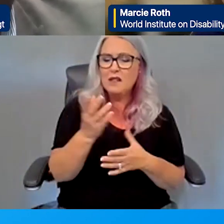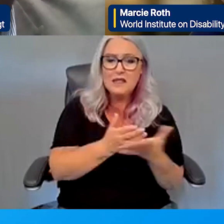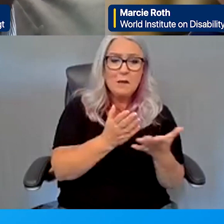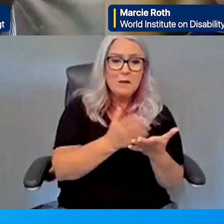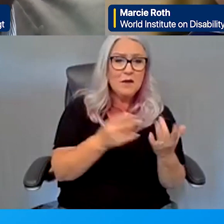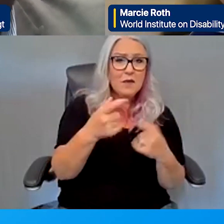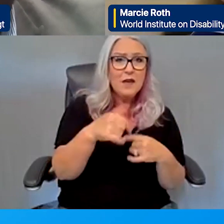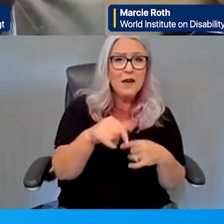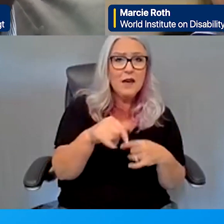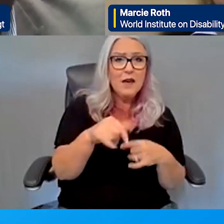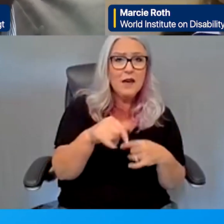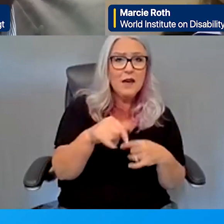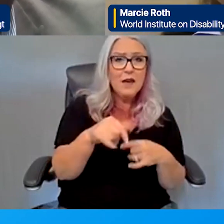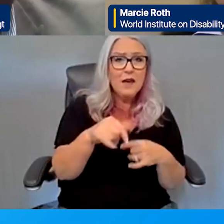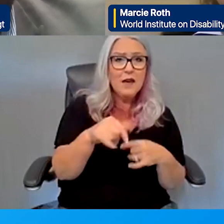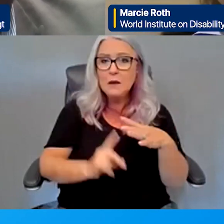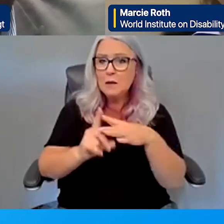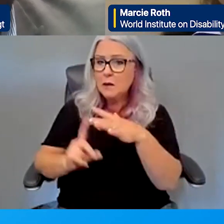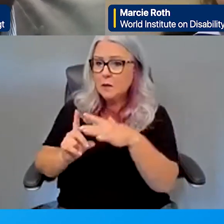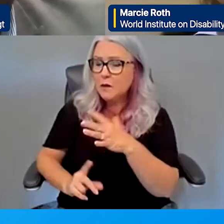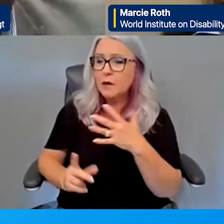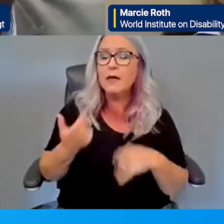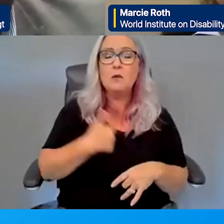And we need our legal partners,